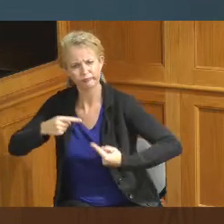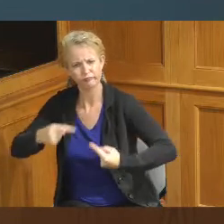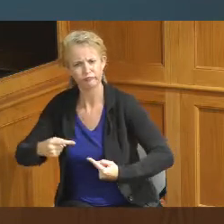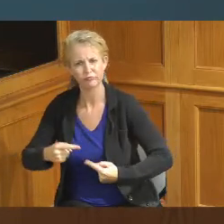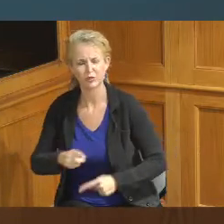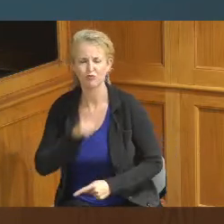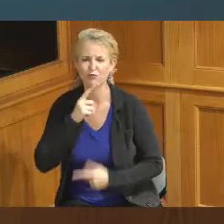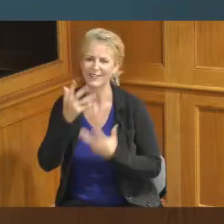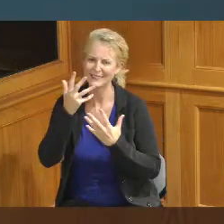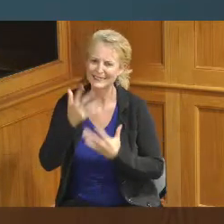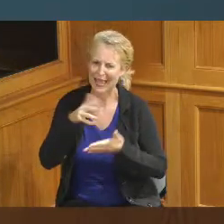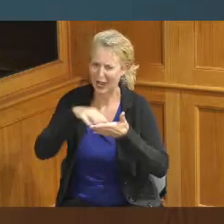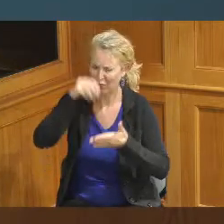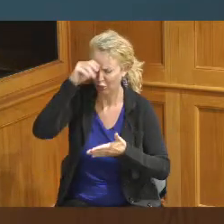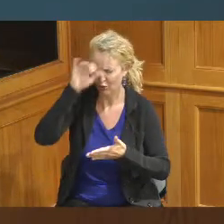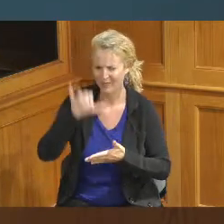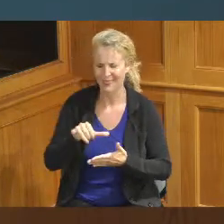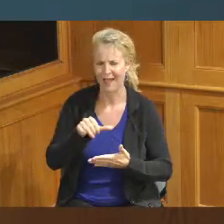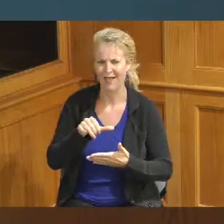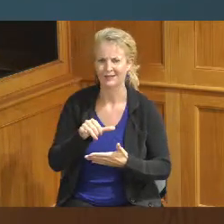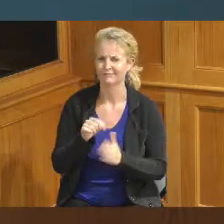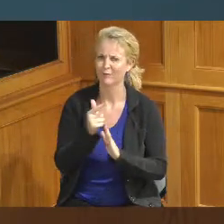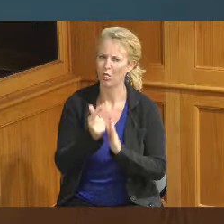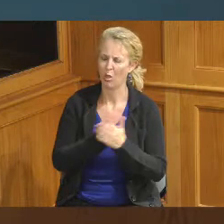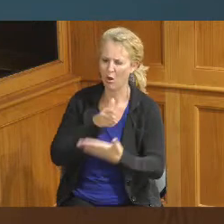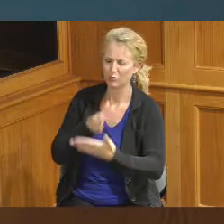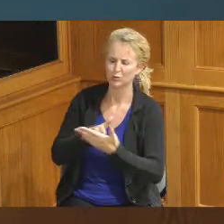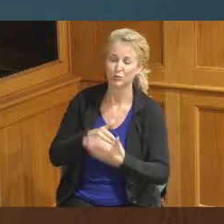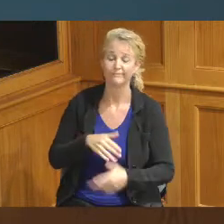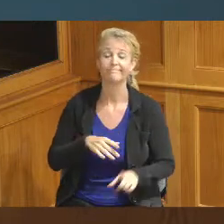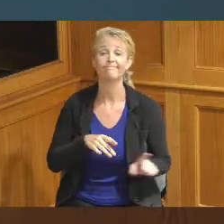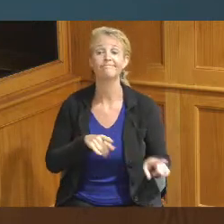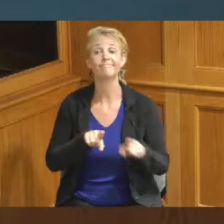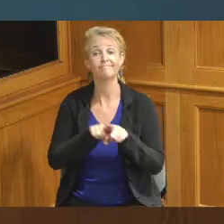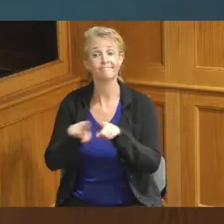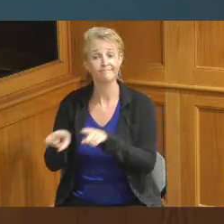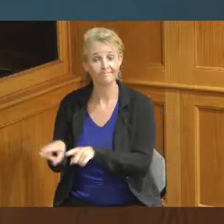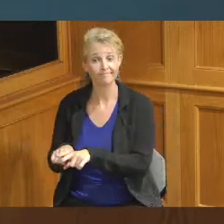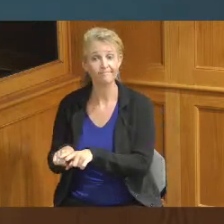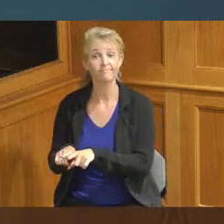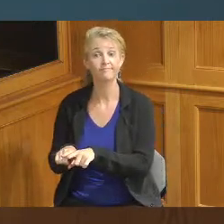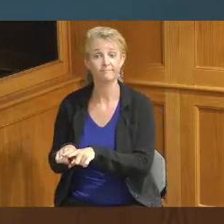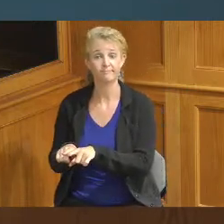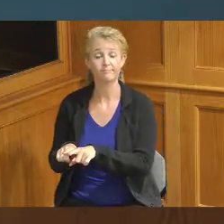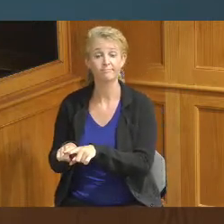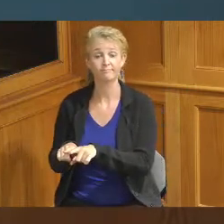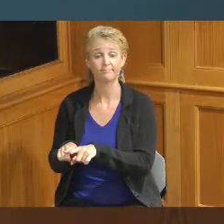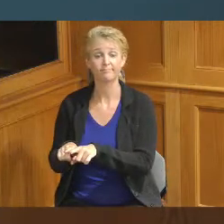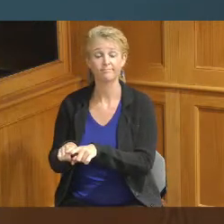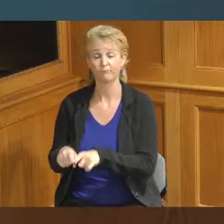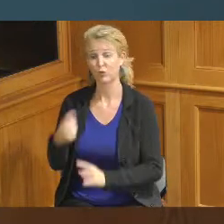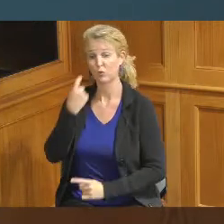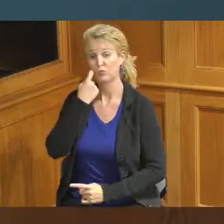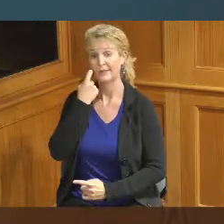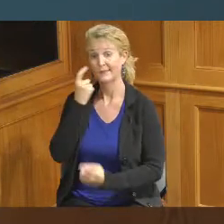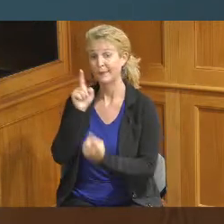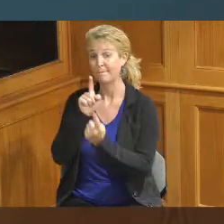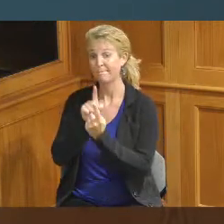sad to hear that that was happening in addition also got a chance to meet with the our federal